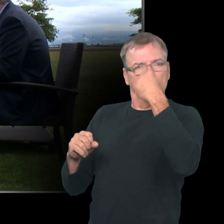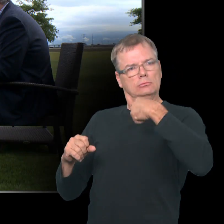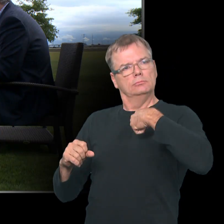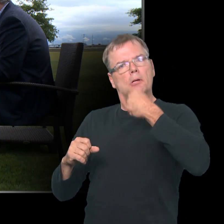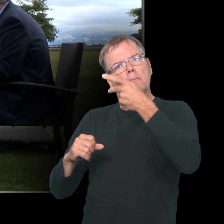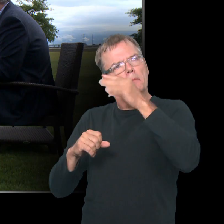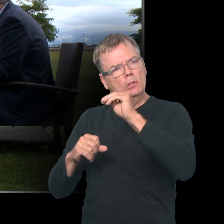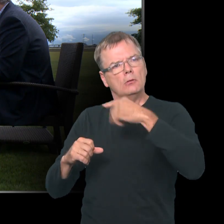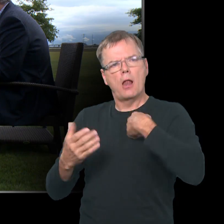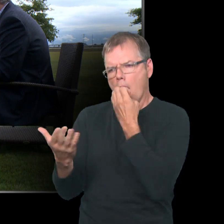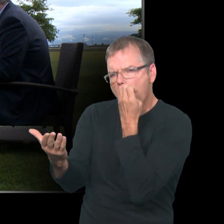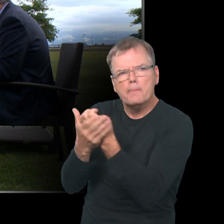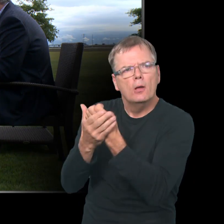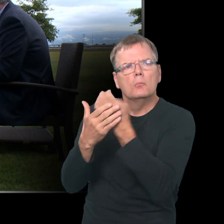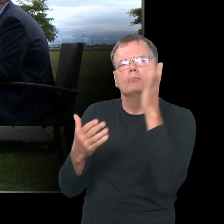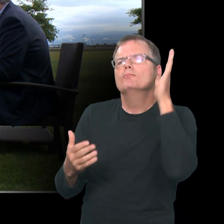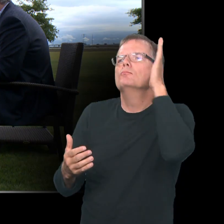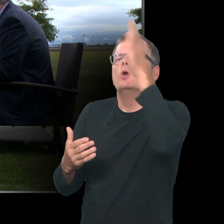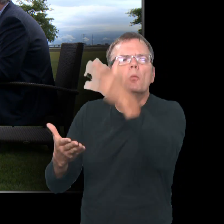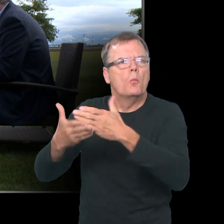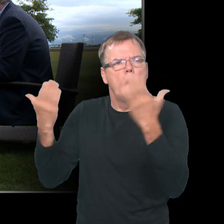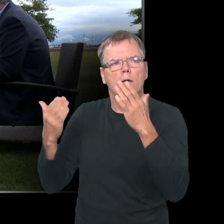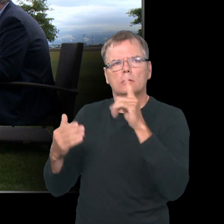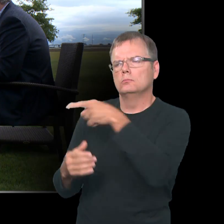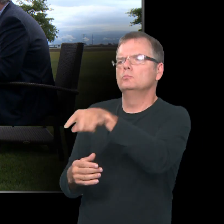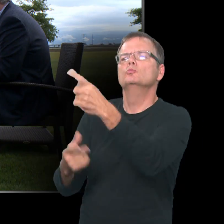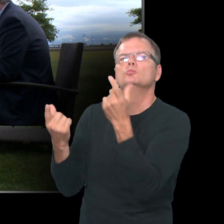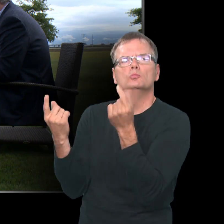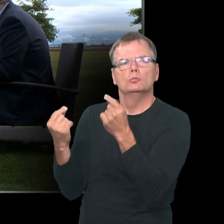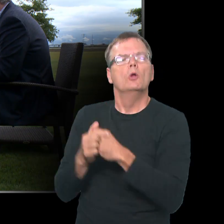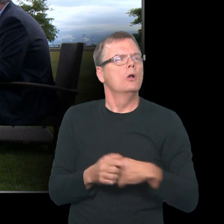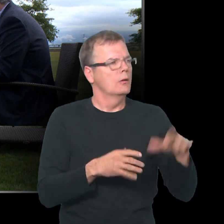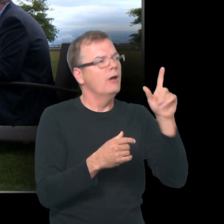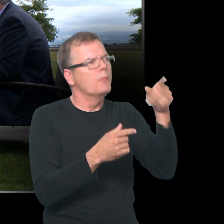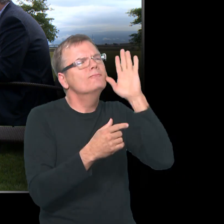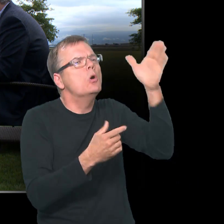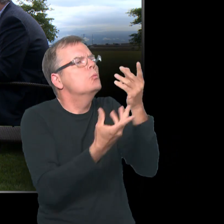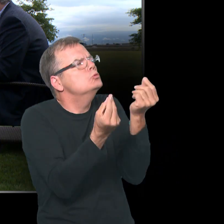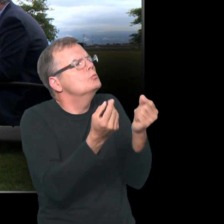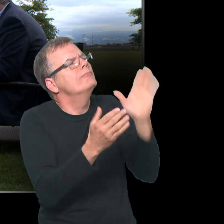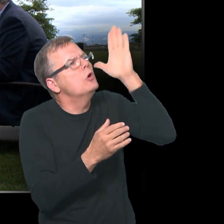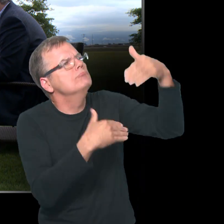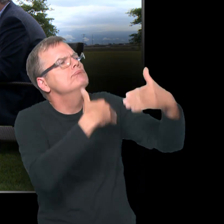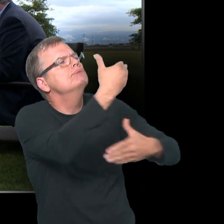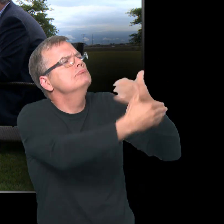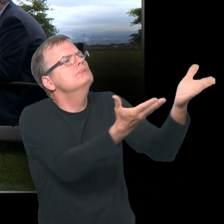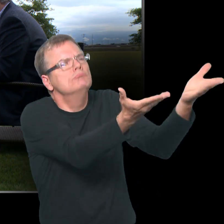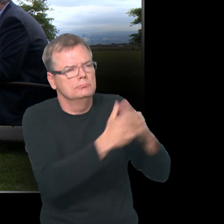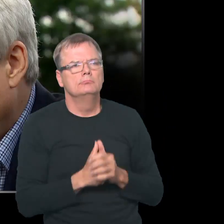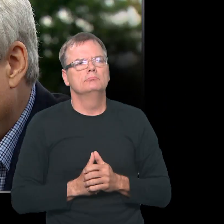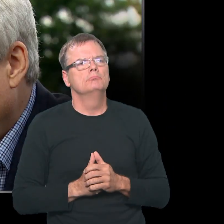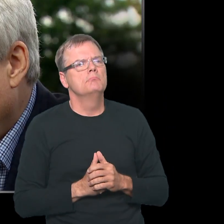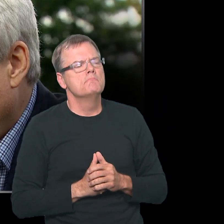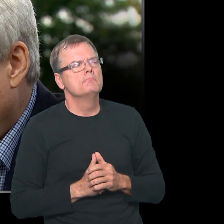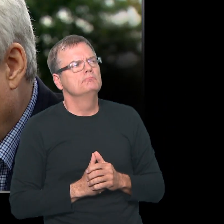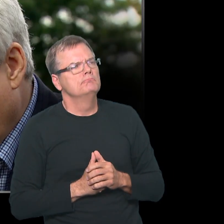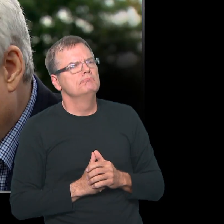Is there anything you do on the economy, on the economic future of the country, given those particulars,